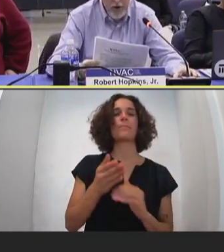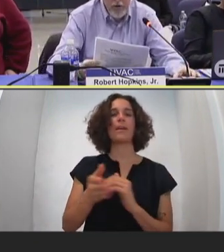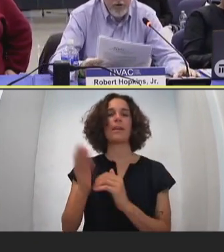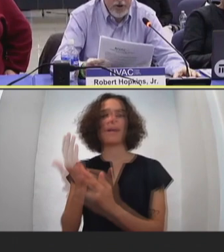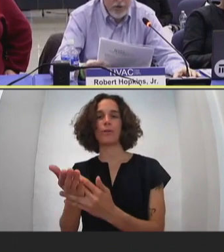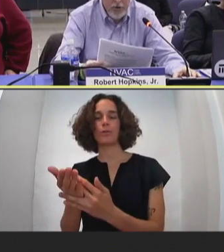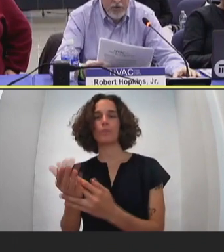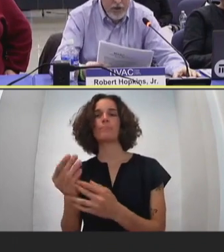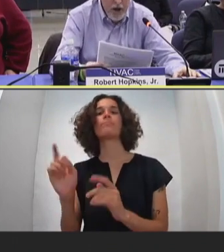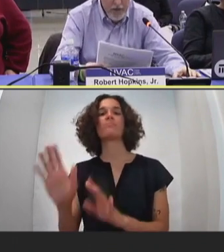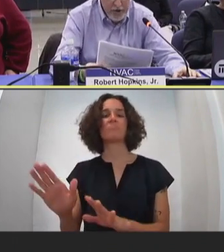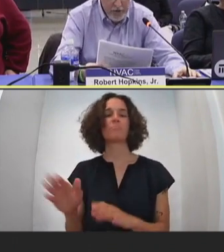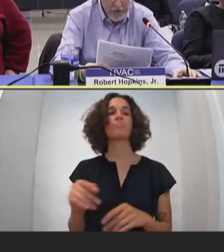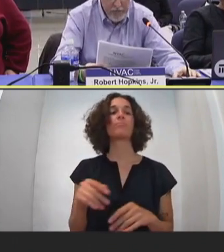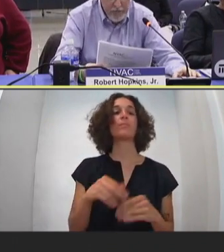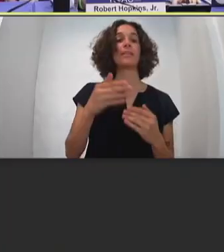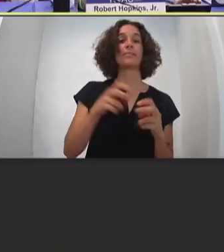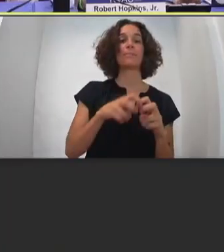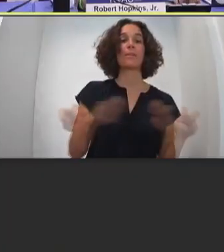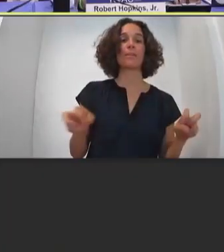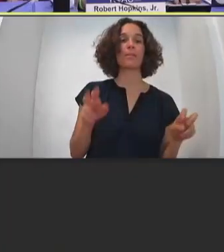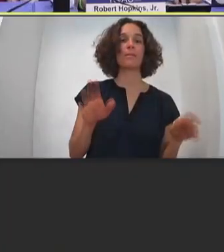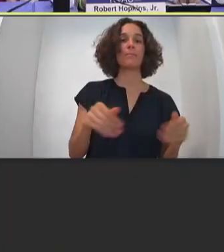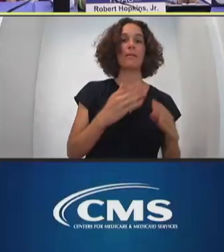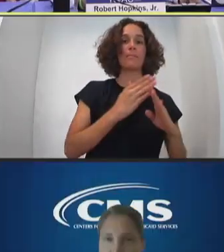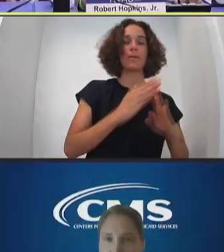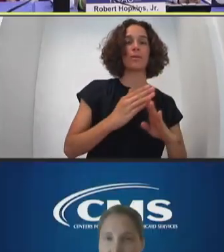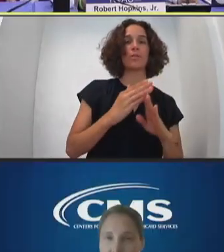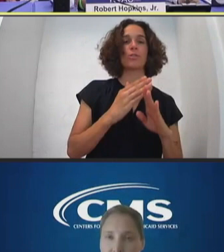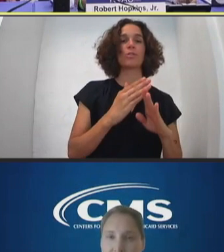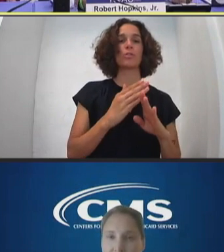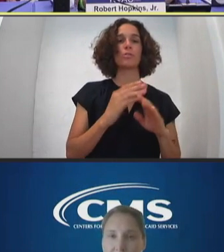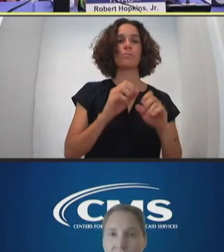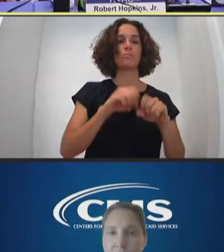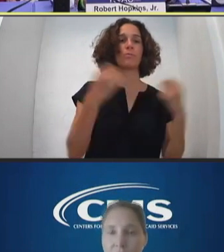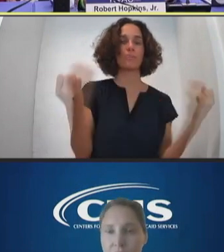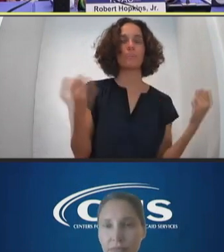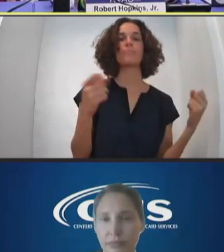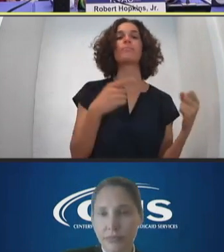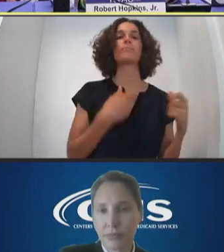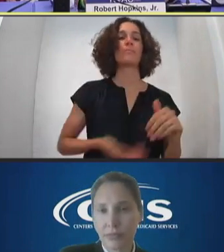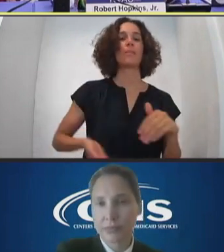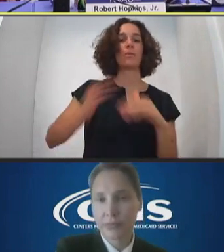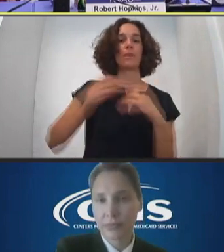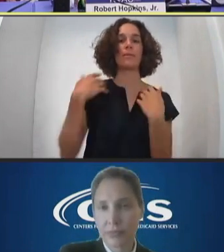and Increasing Confidence. We're hosting this session on Provider Payment: Addressing Barriers